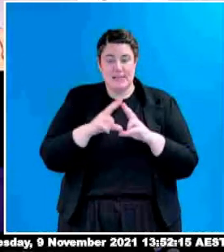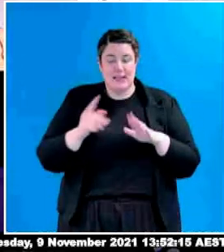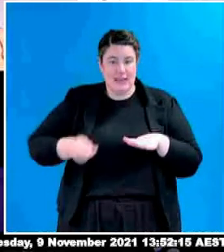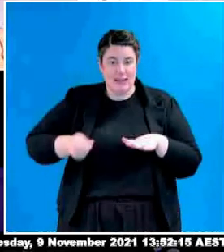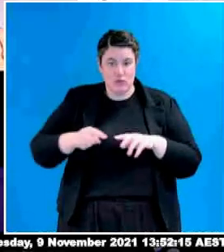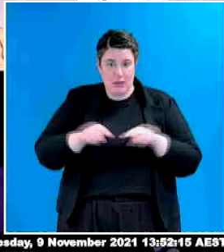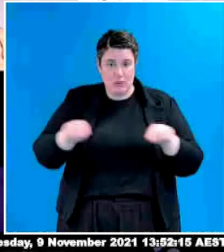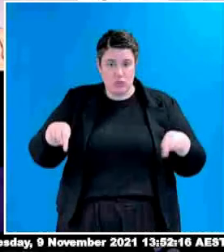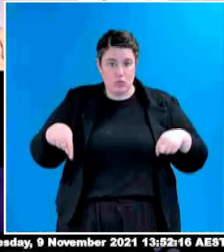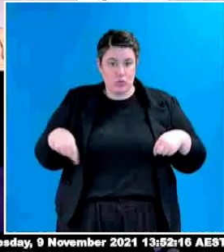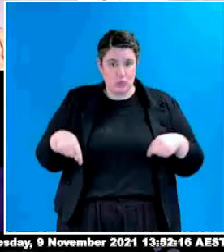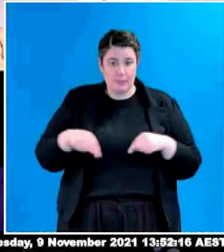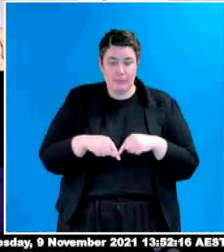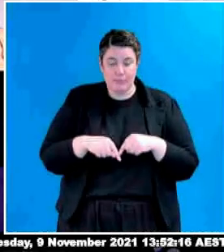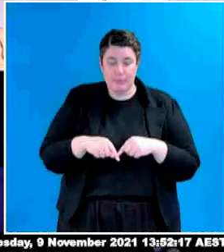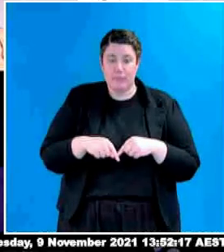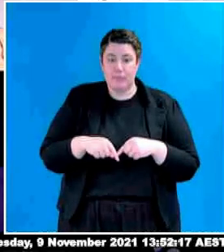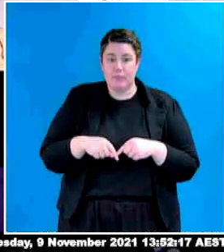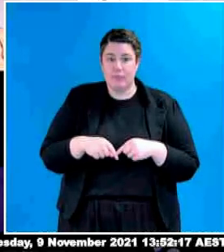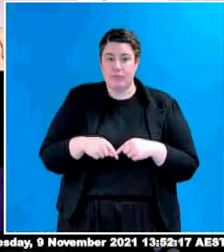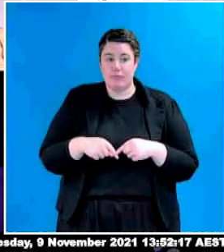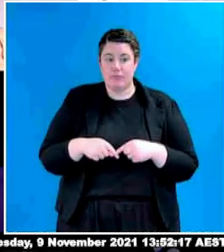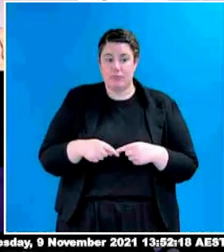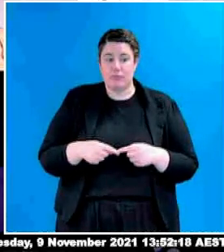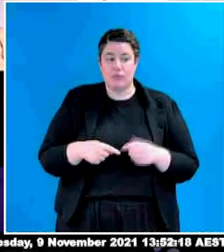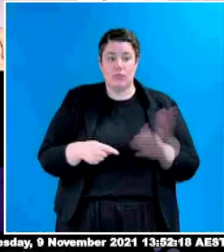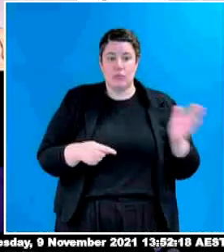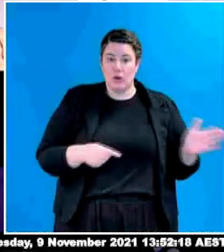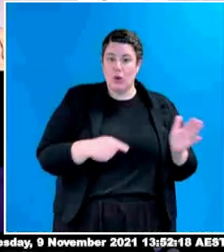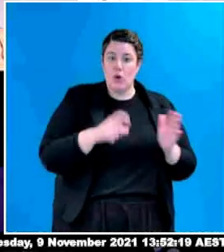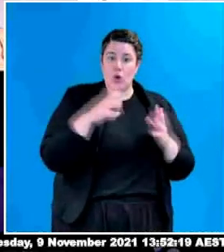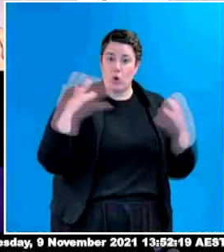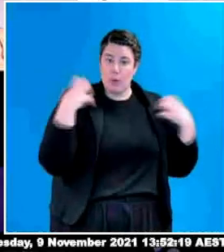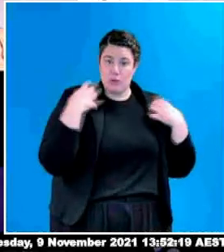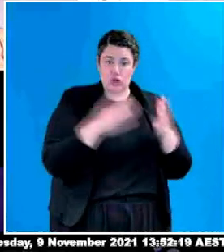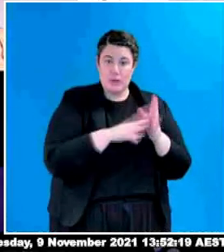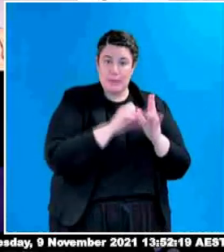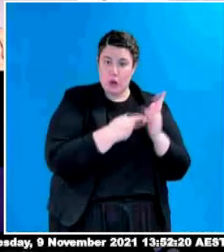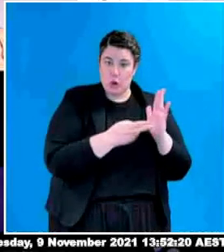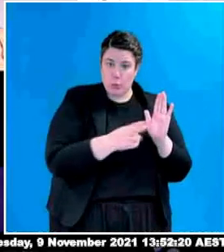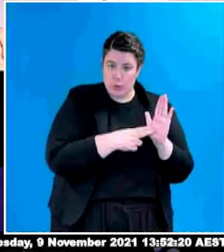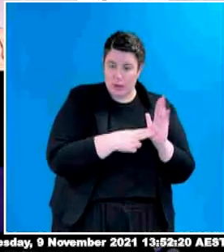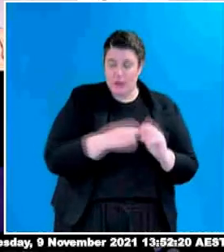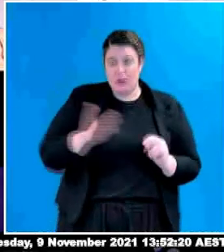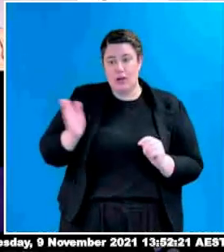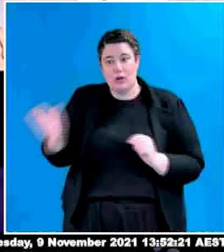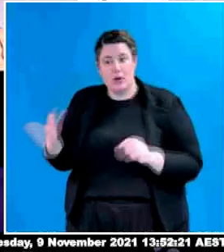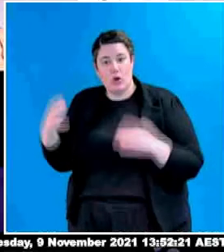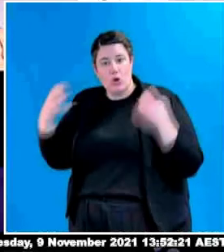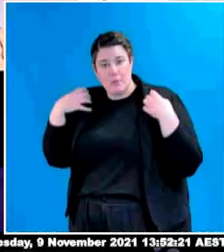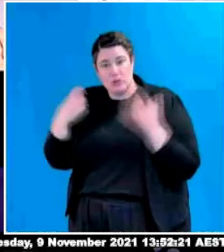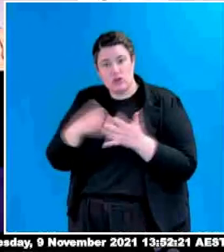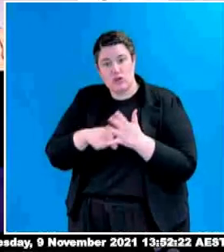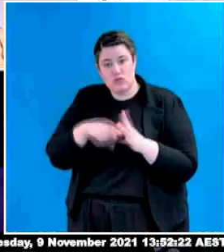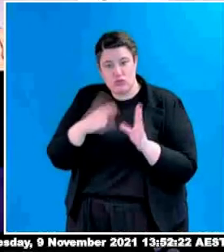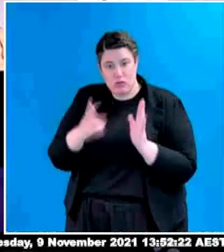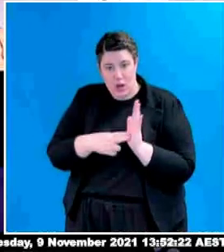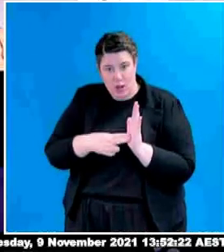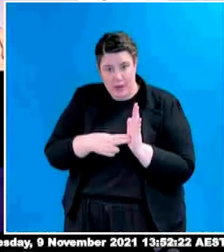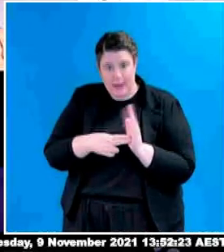Commissioner McEwin is on my right, Commissioner Ryan is on my left. Ms Eastman, who will be asking you some questions, is also